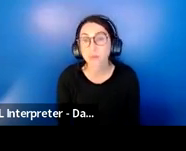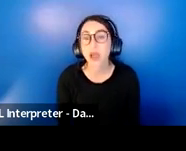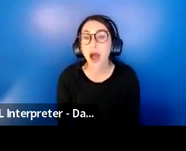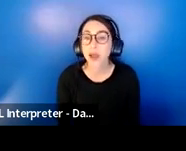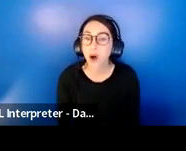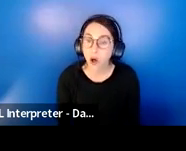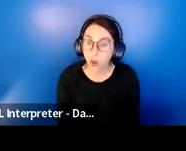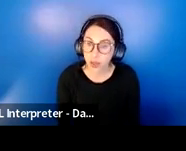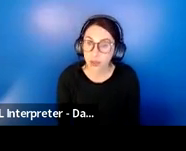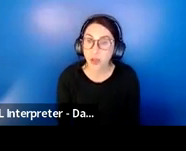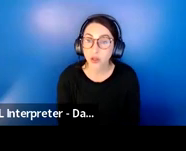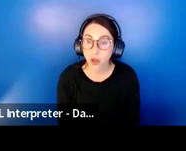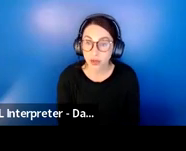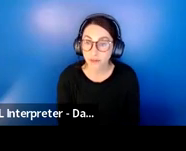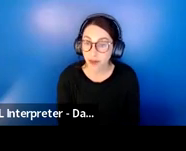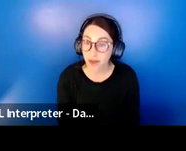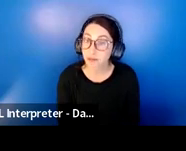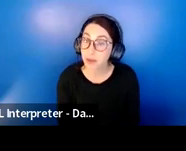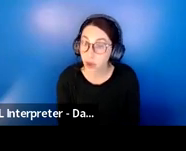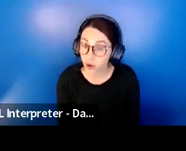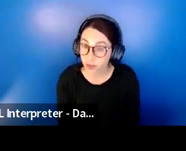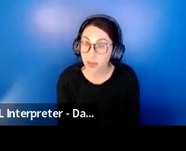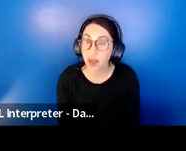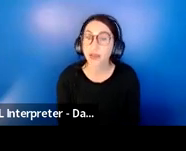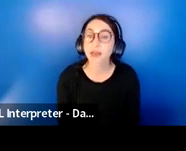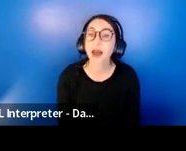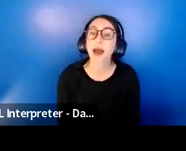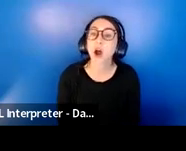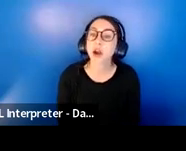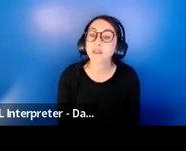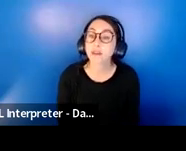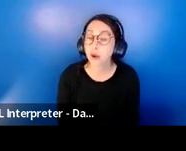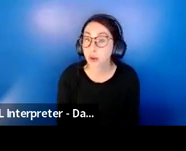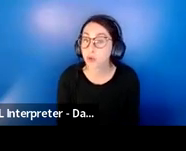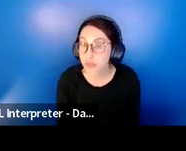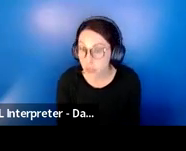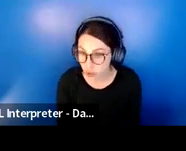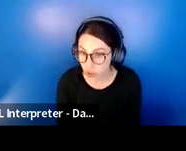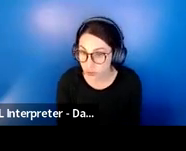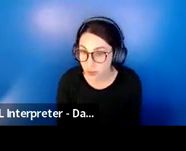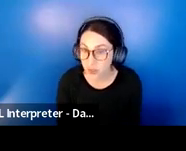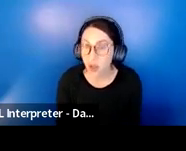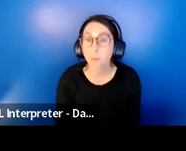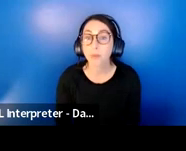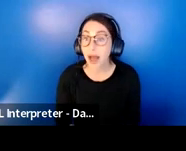ASL Interpreter - Danielle: I always look to find videos that are founded by researchers, Black